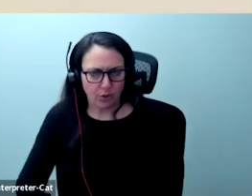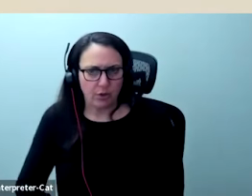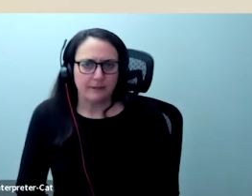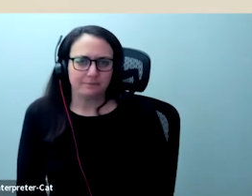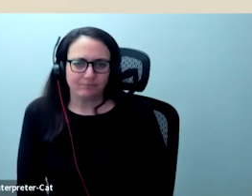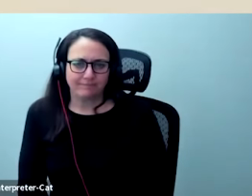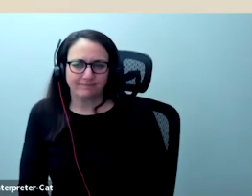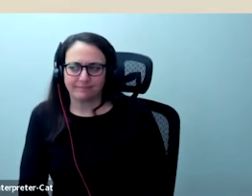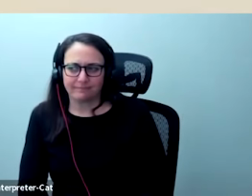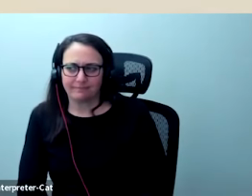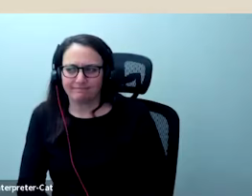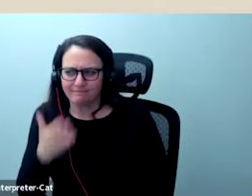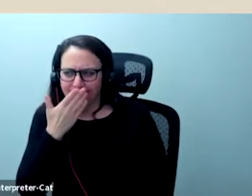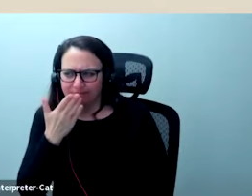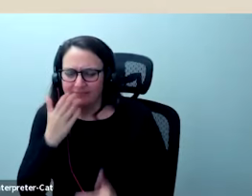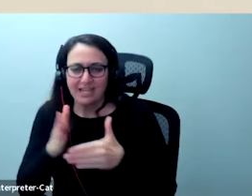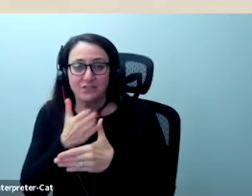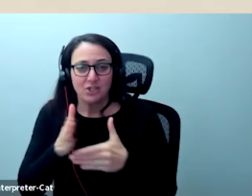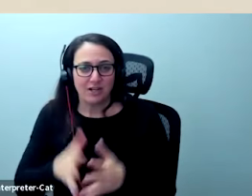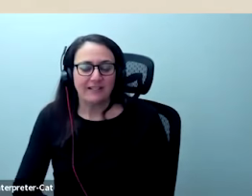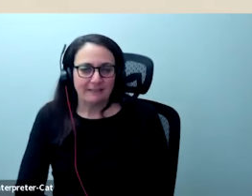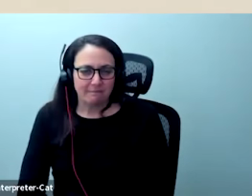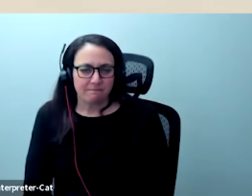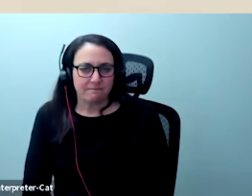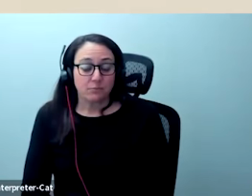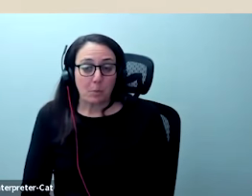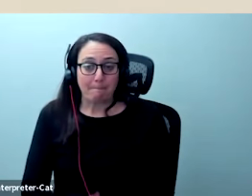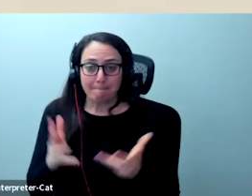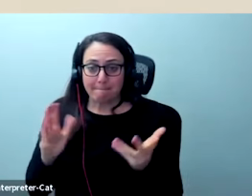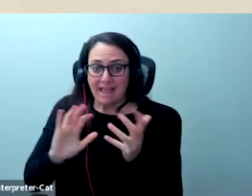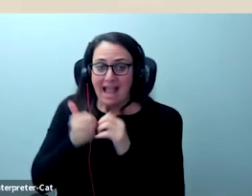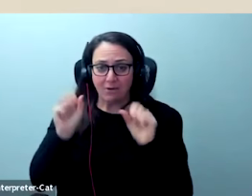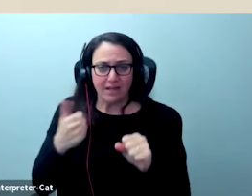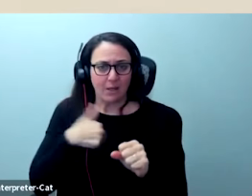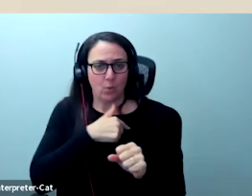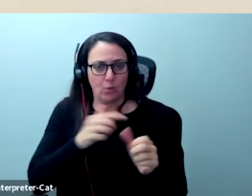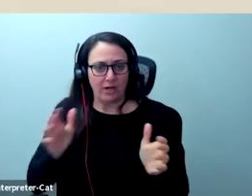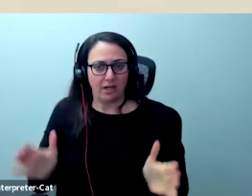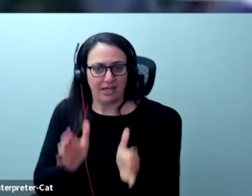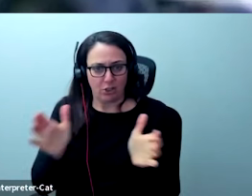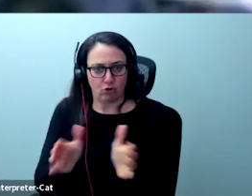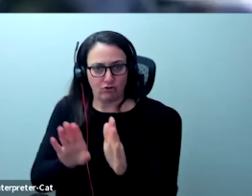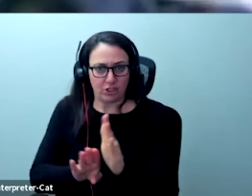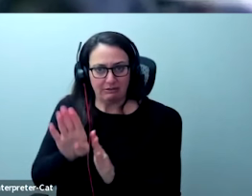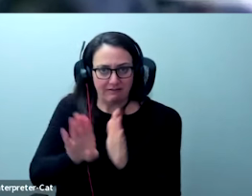That's great, thanks for sharing that story. "So how can we encourage the development of features